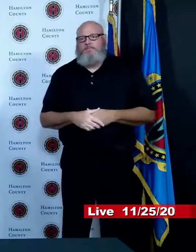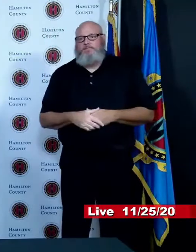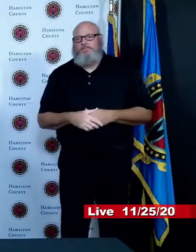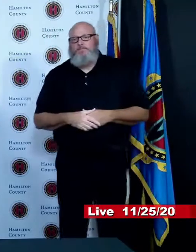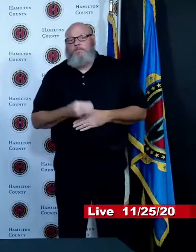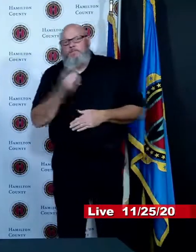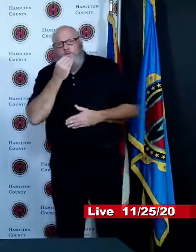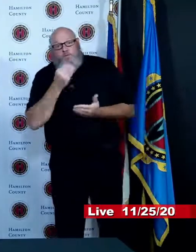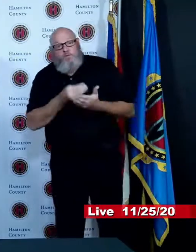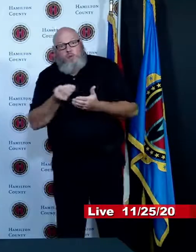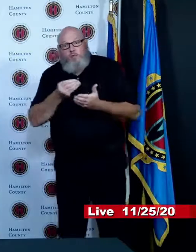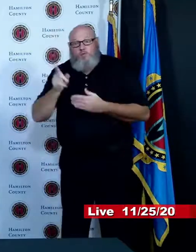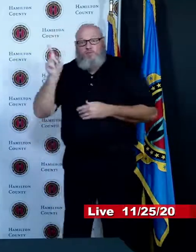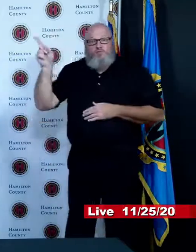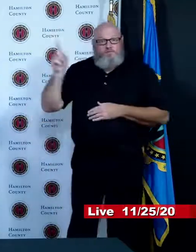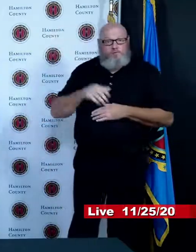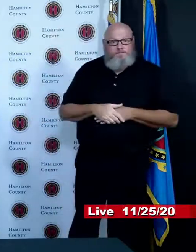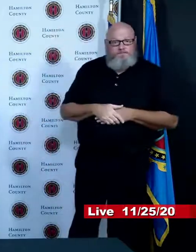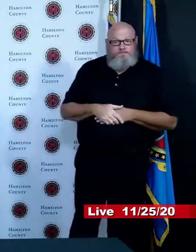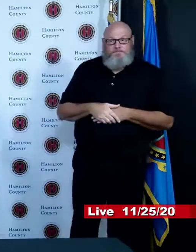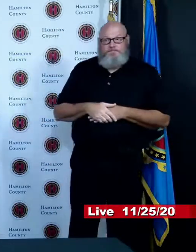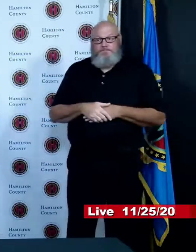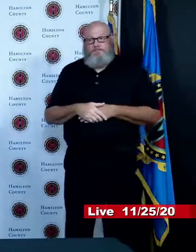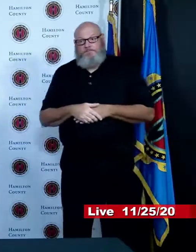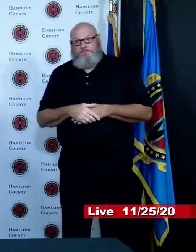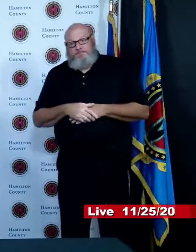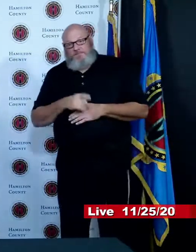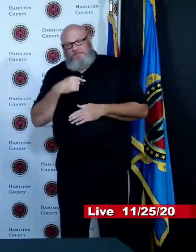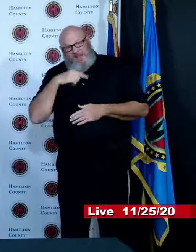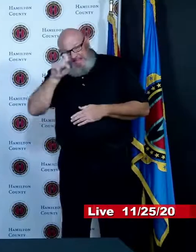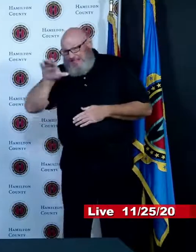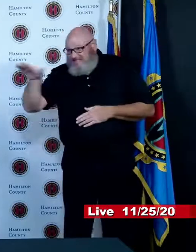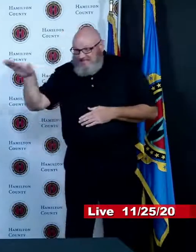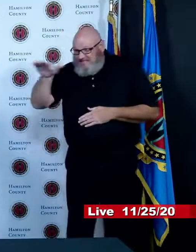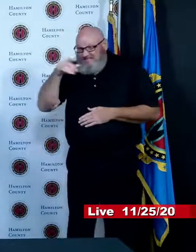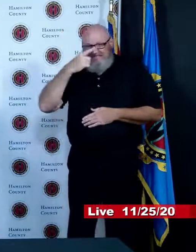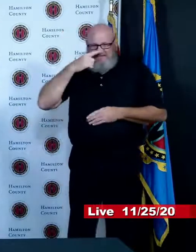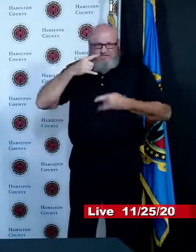wear their mask at which time they refused and the workers actually followed up by asking them